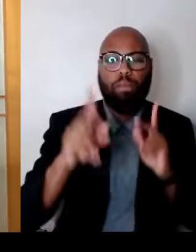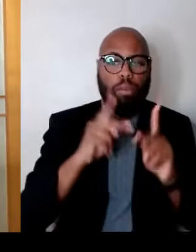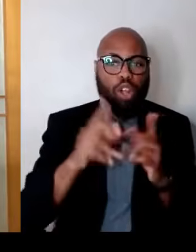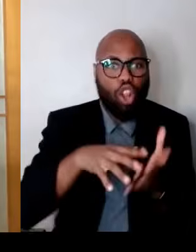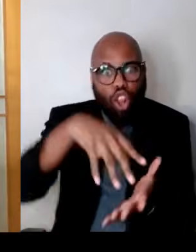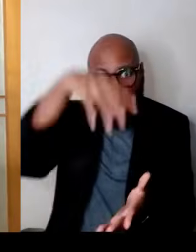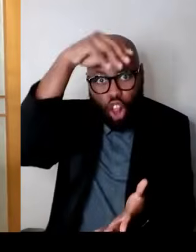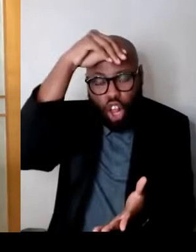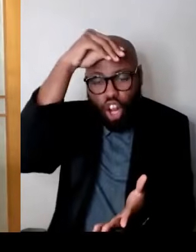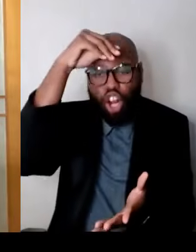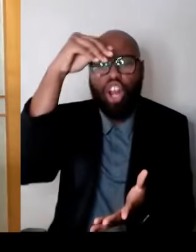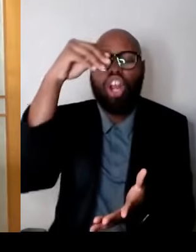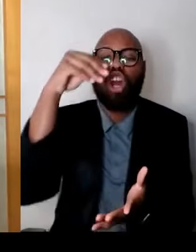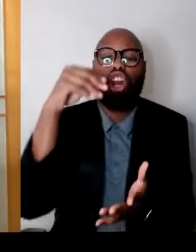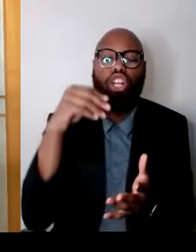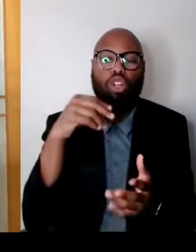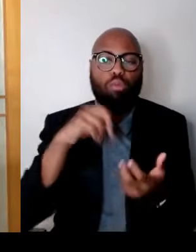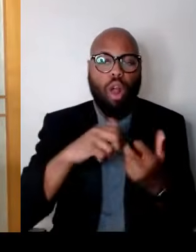which were talked about before by Judith.